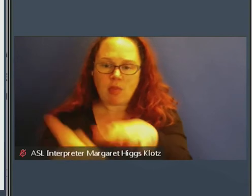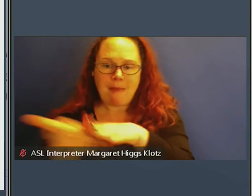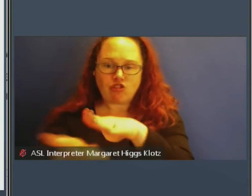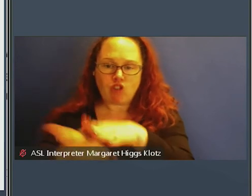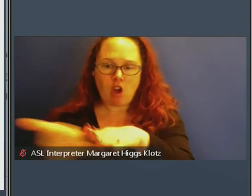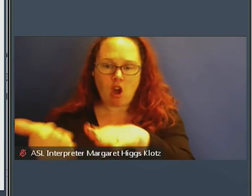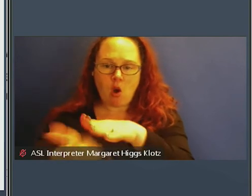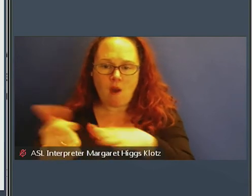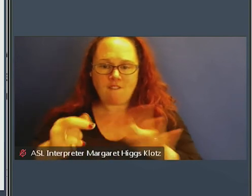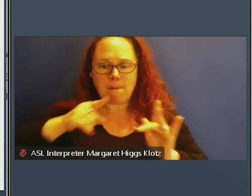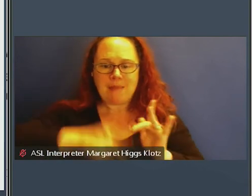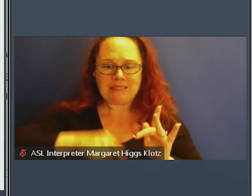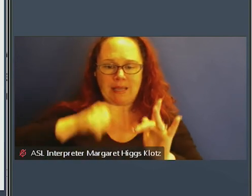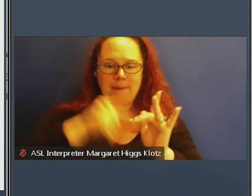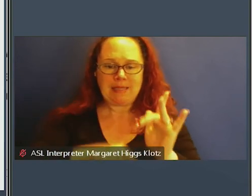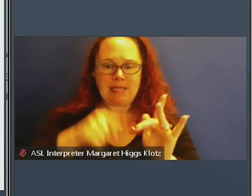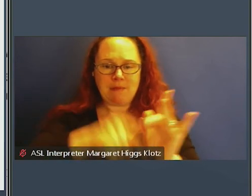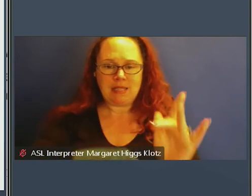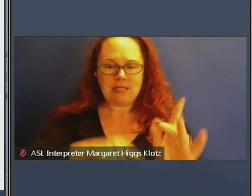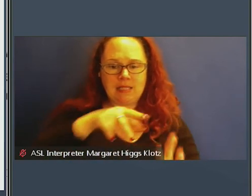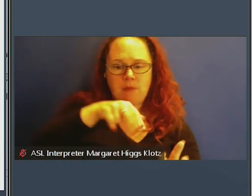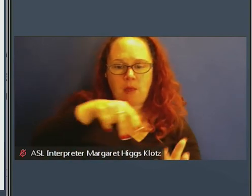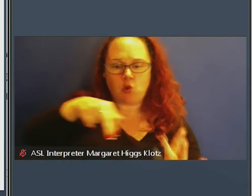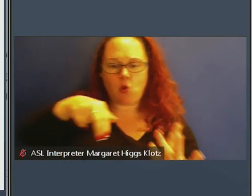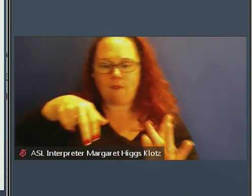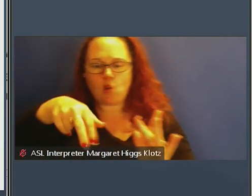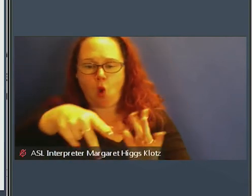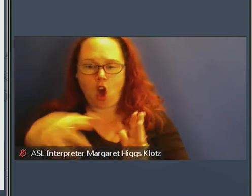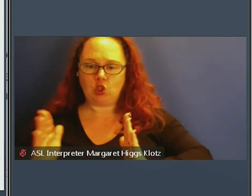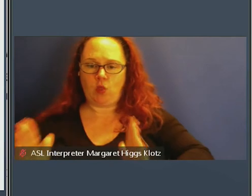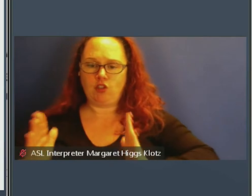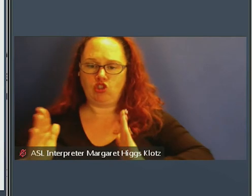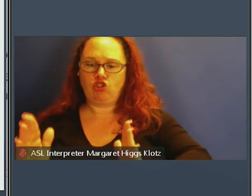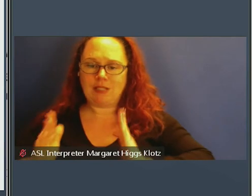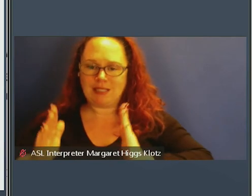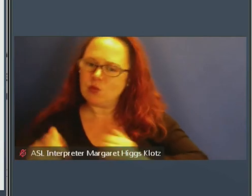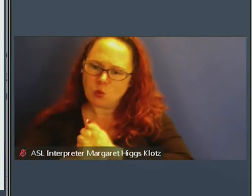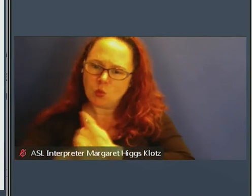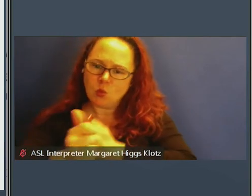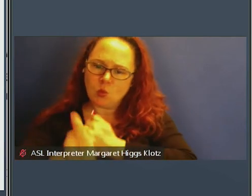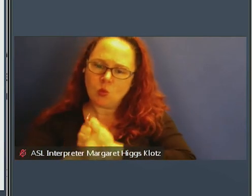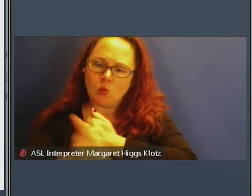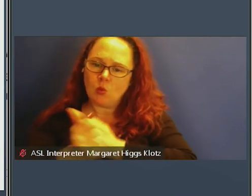Some parts you have to walk into the street, even for us that want to walk through the Metro, which is close. We can't do that.